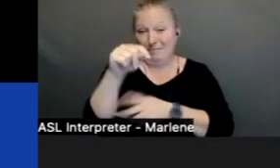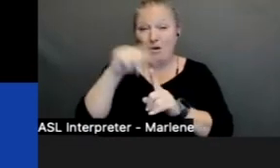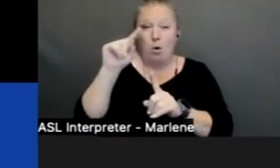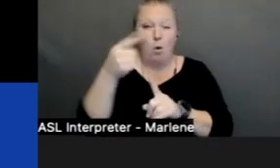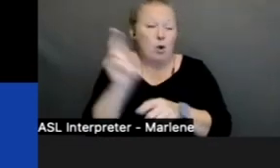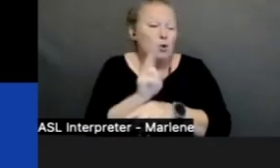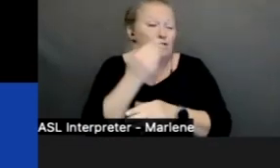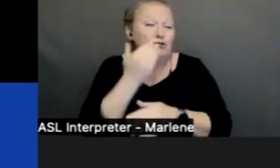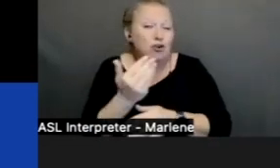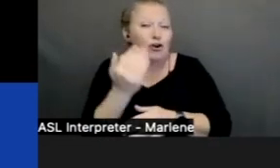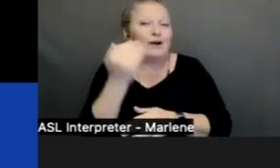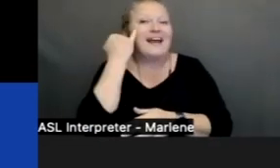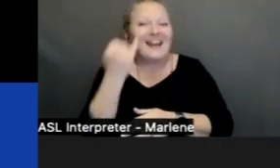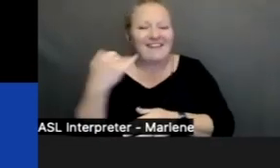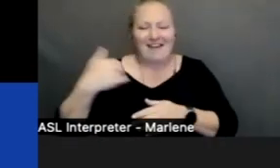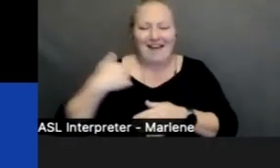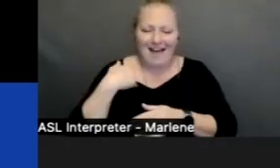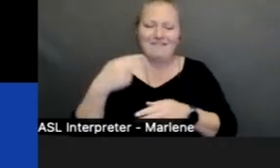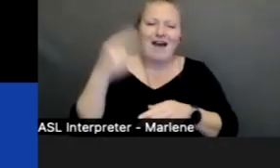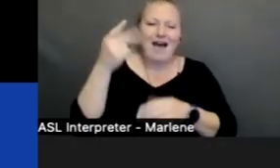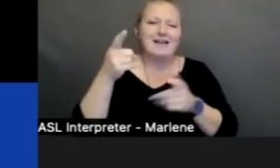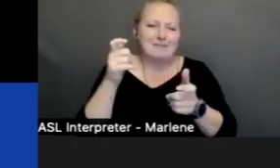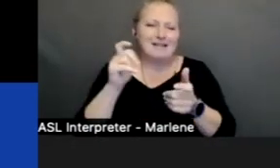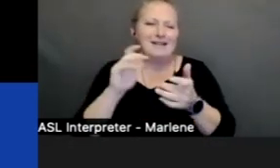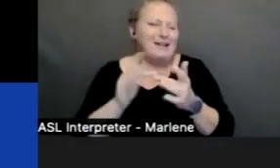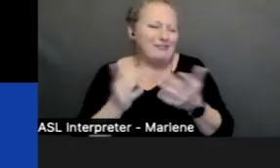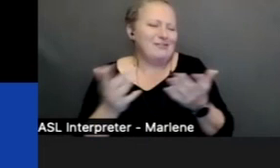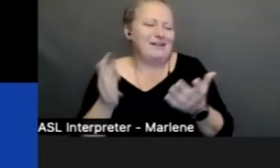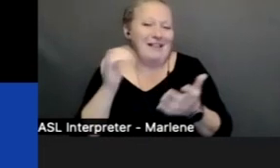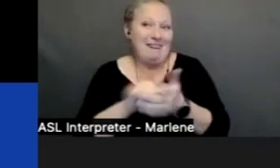where broadband was available in those regions. So there's still, you know, work to be done.